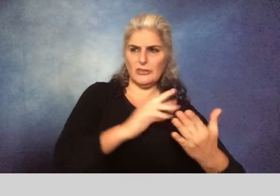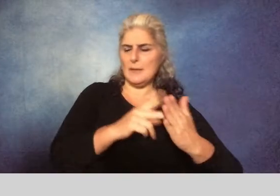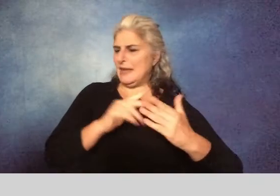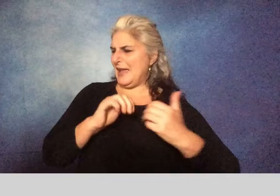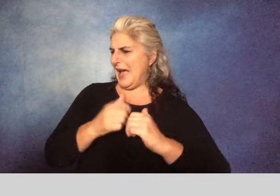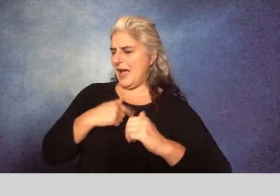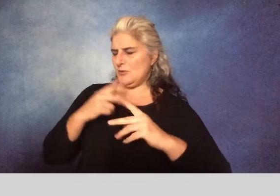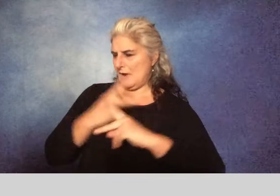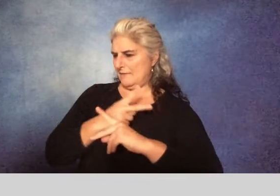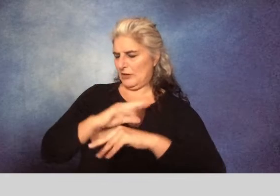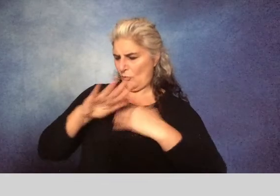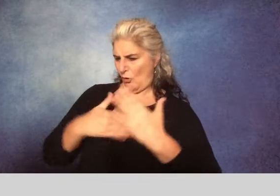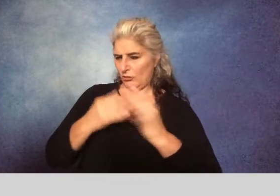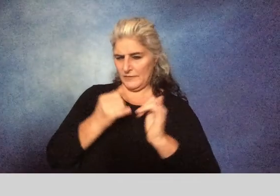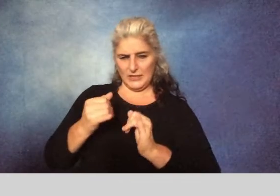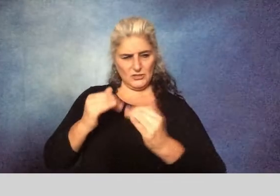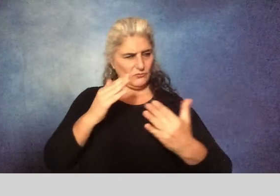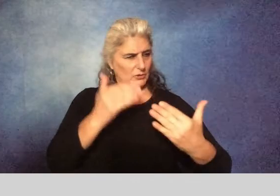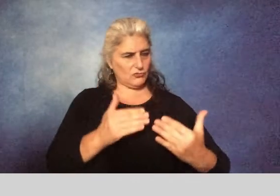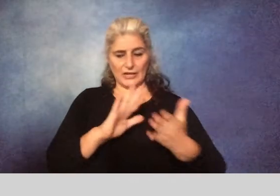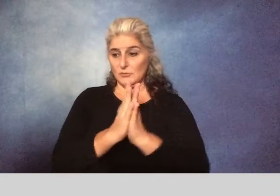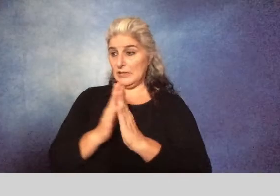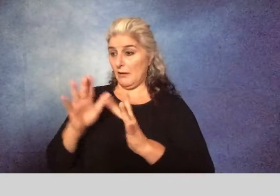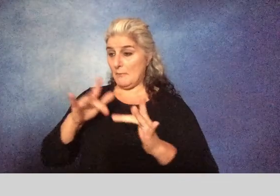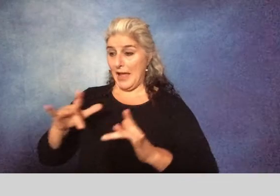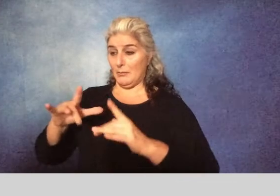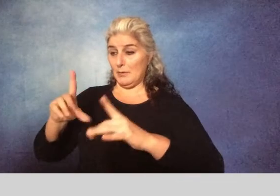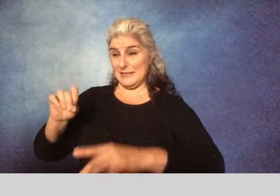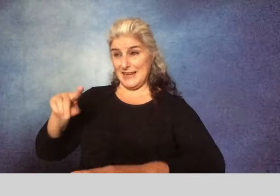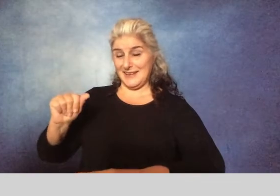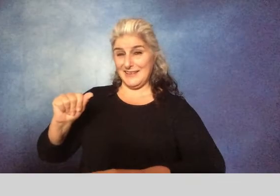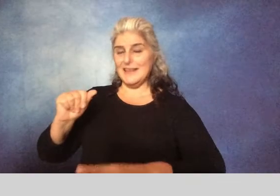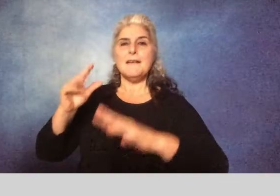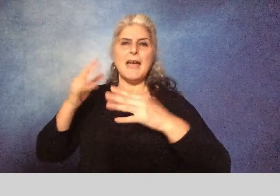into album level data. There's a few ways to do this and I chose the simplest one